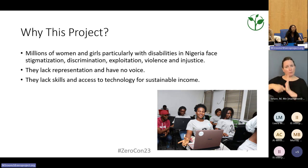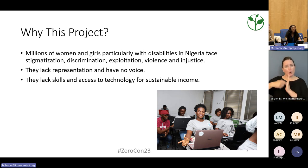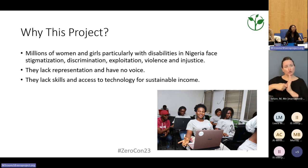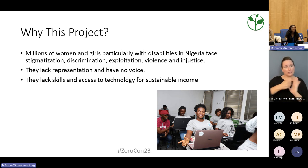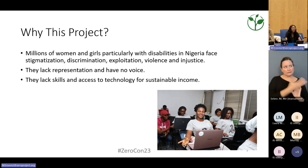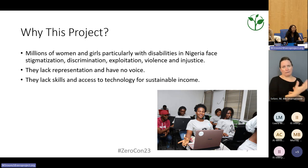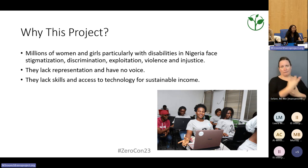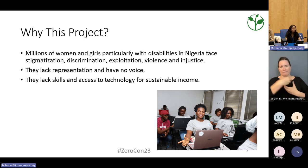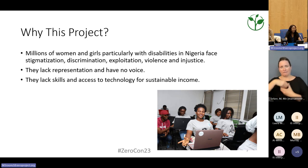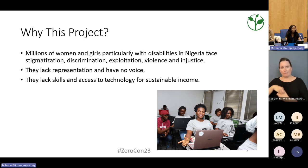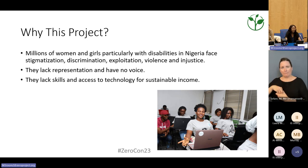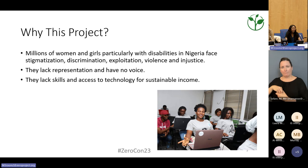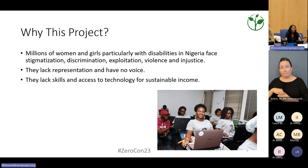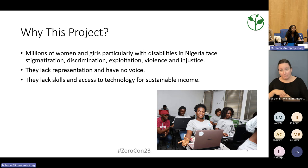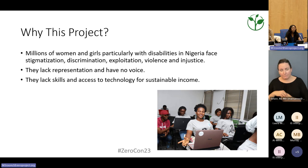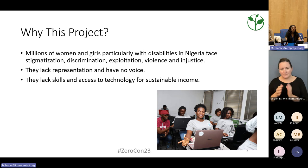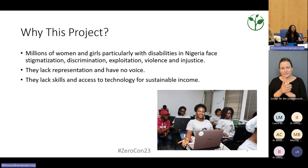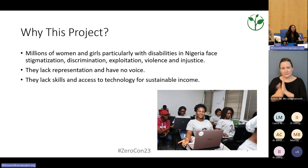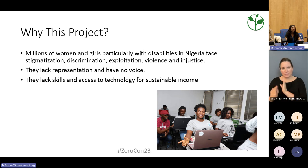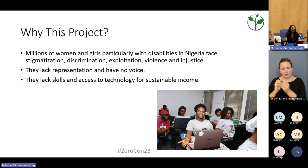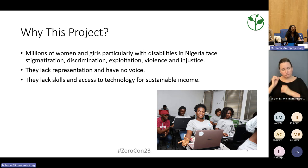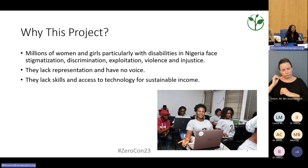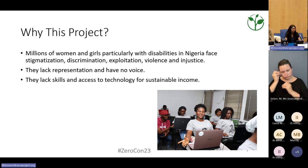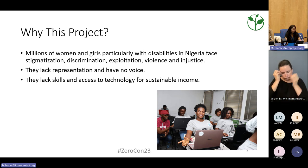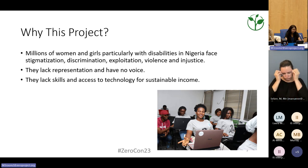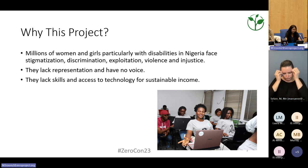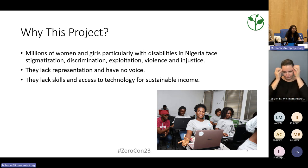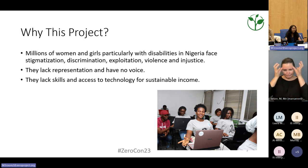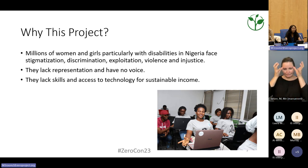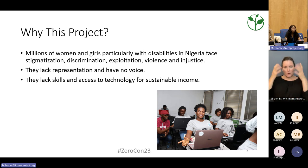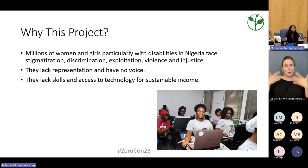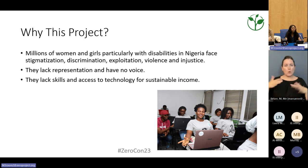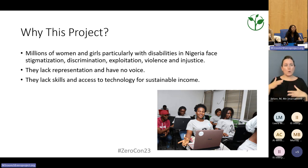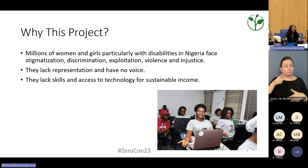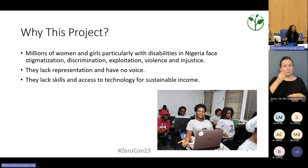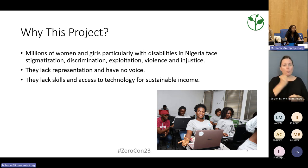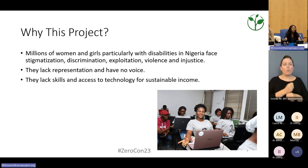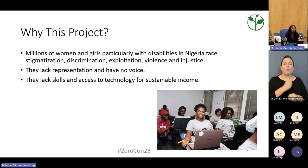her employability. She now works for a big IT firm and is able to take care of herself and